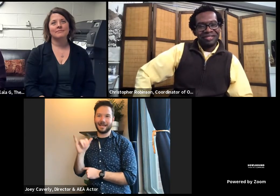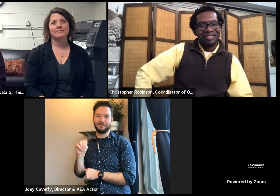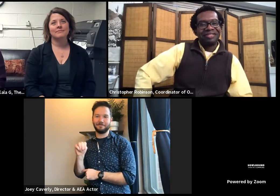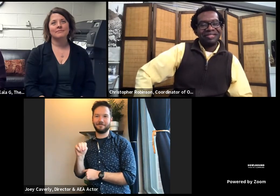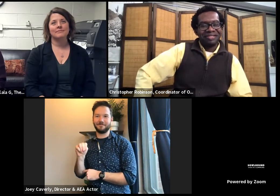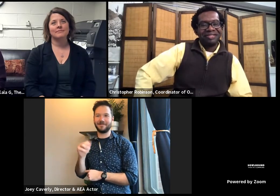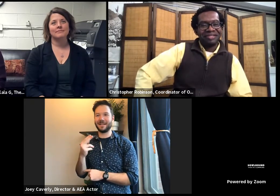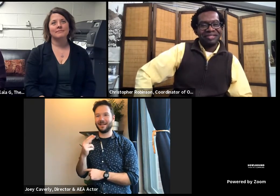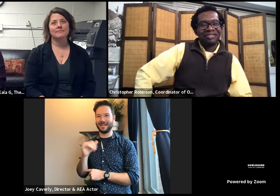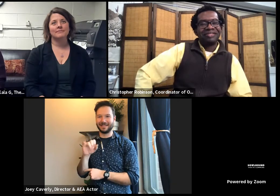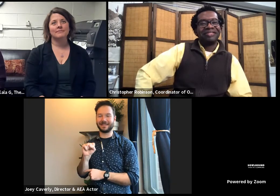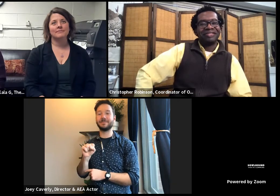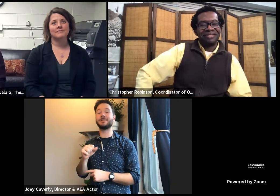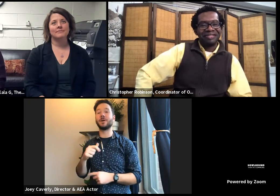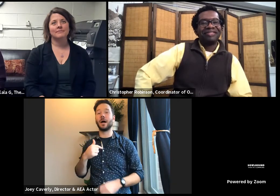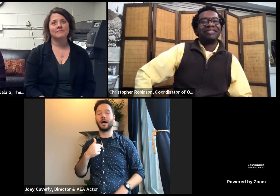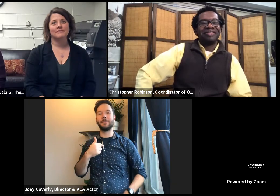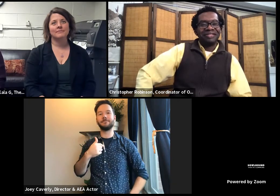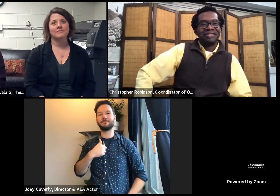My pronoun is he and him and his.